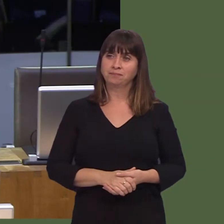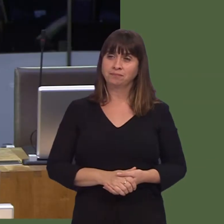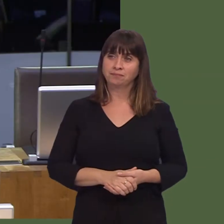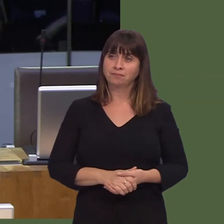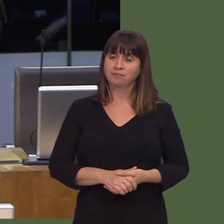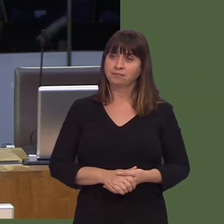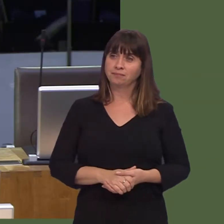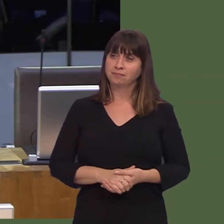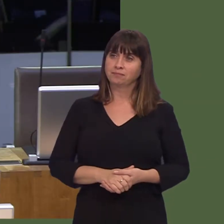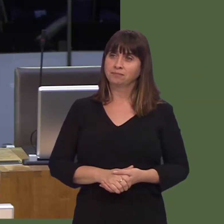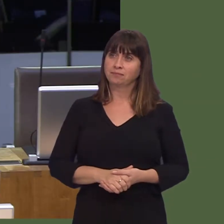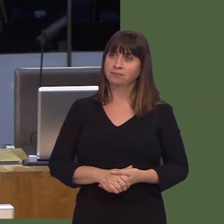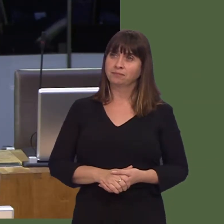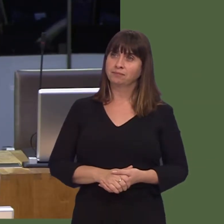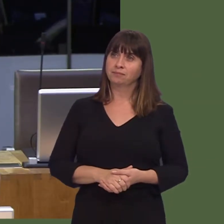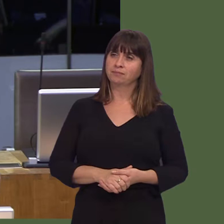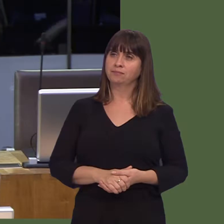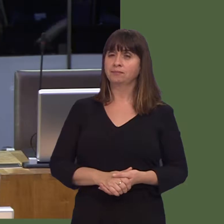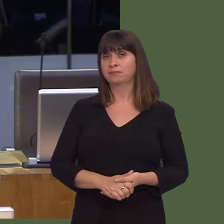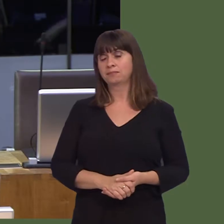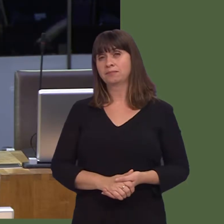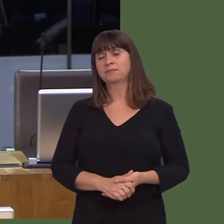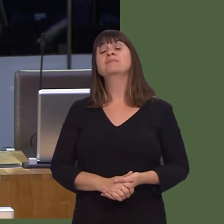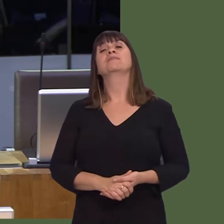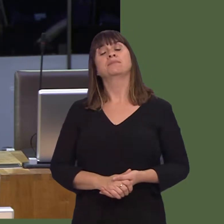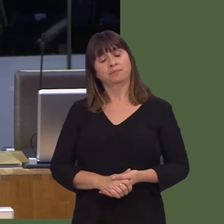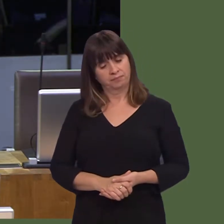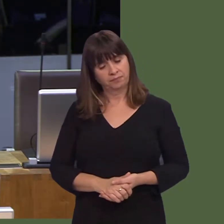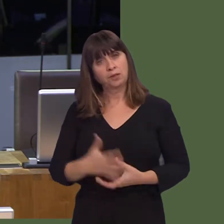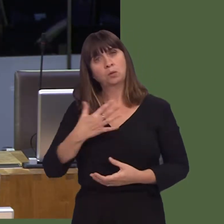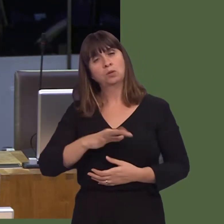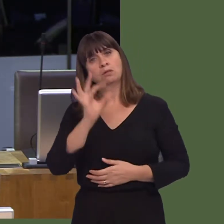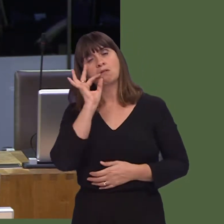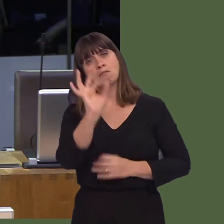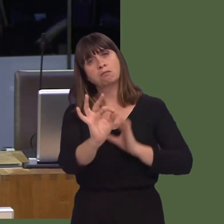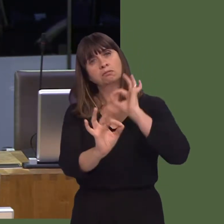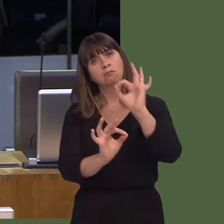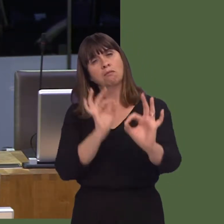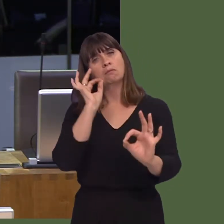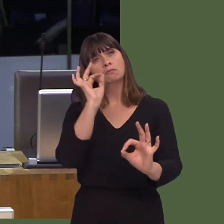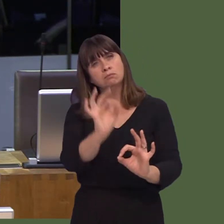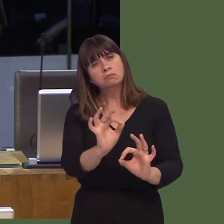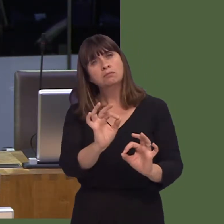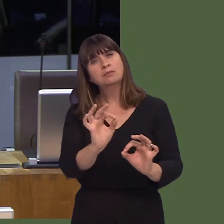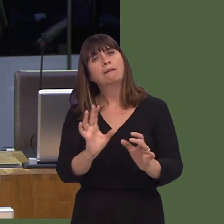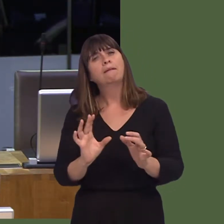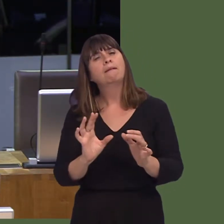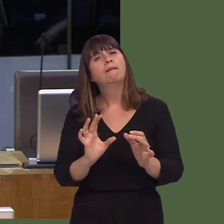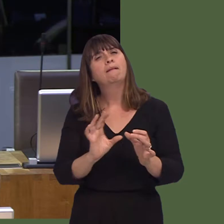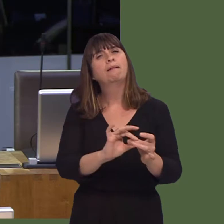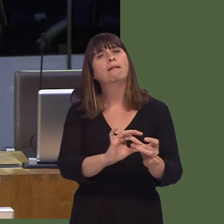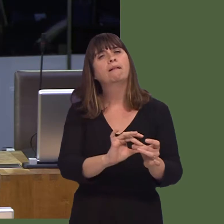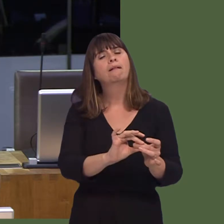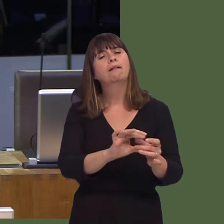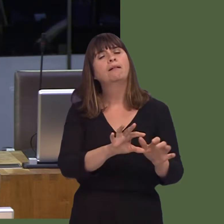Leader of the house, I wanted to ask you some questions today related toó [Interruption.]